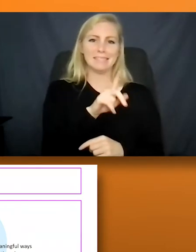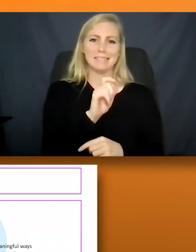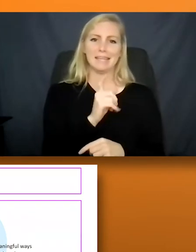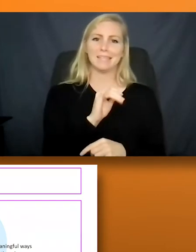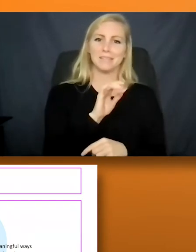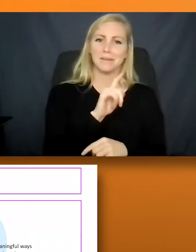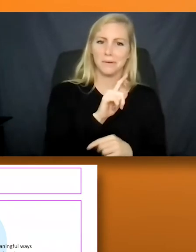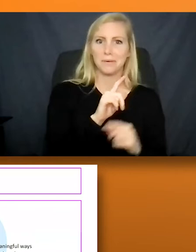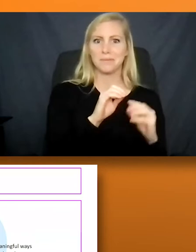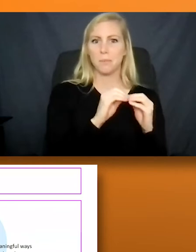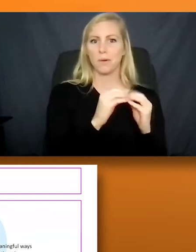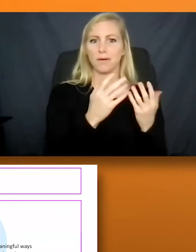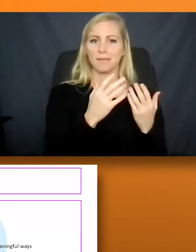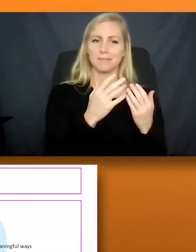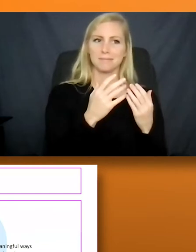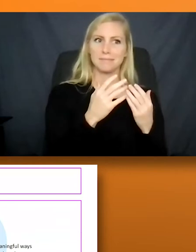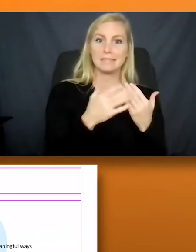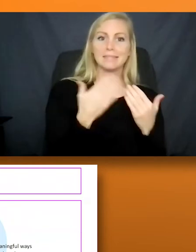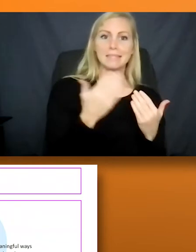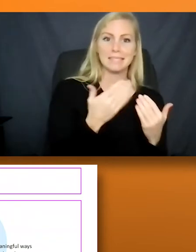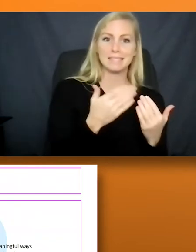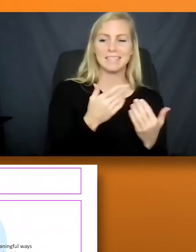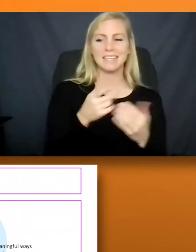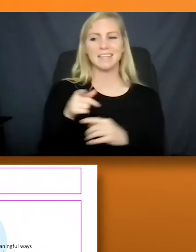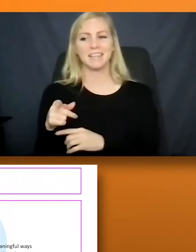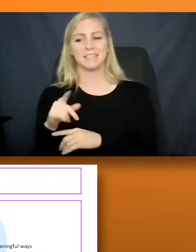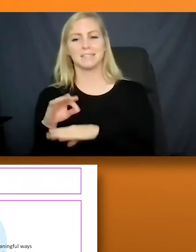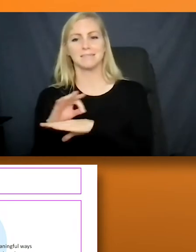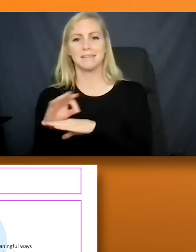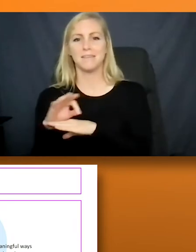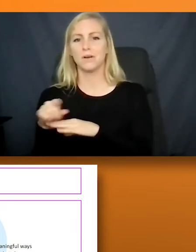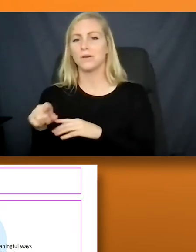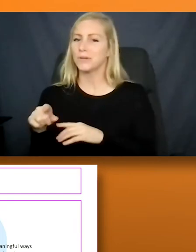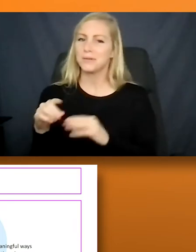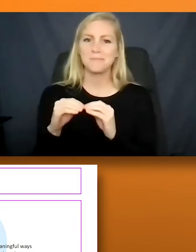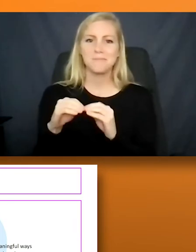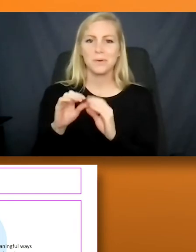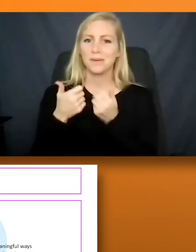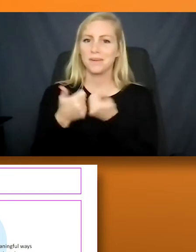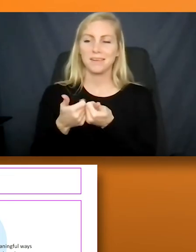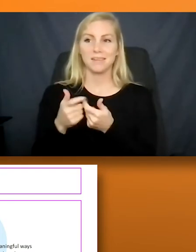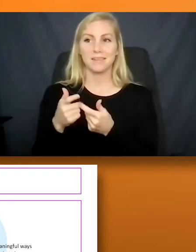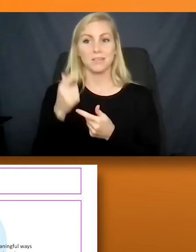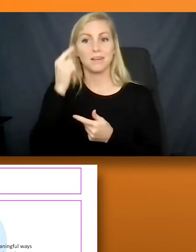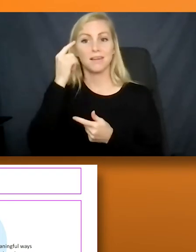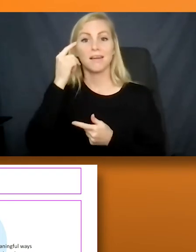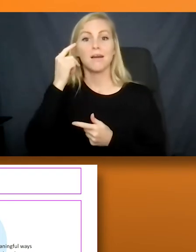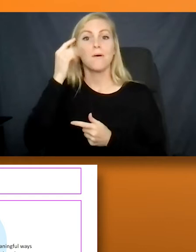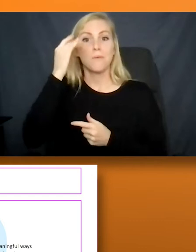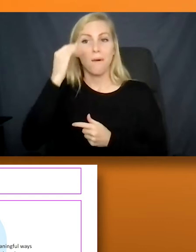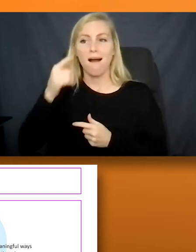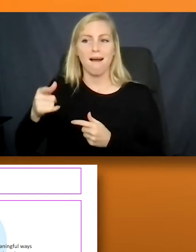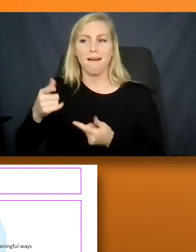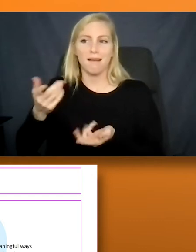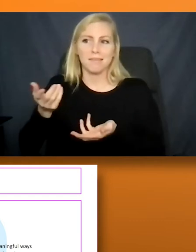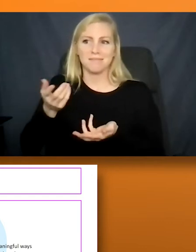at least to me as a teacher of the Deaf. Functional words are bit harder because of that piece, "a," lot of them don't exist--